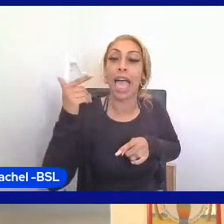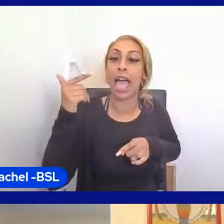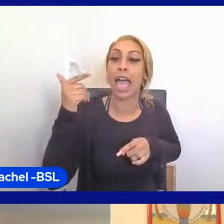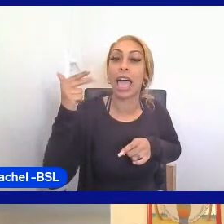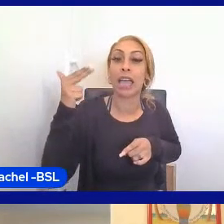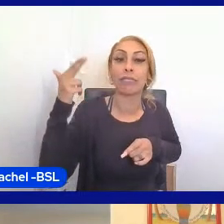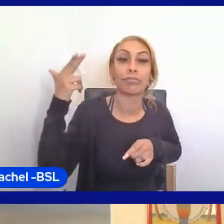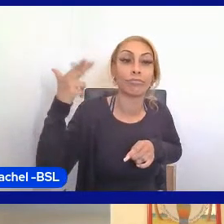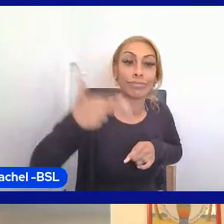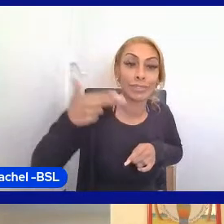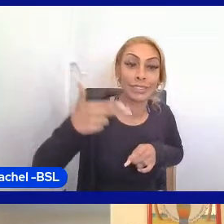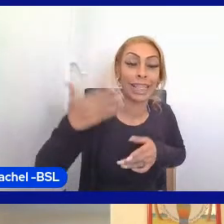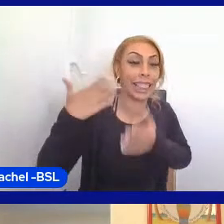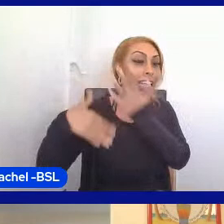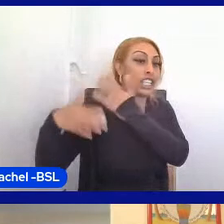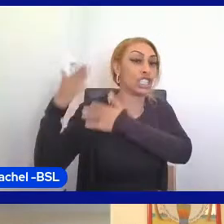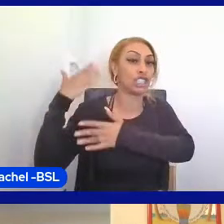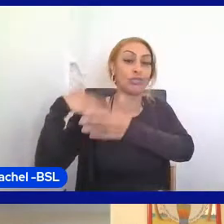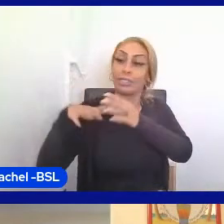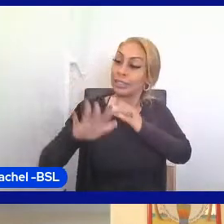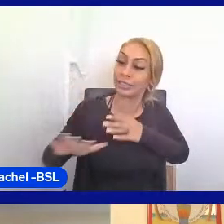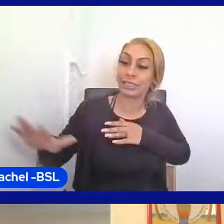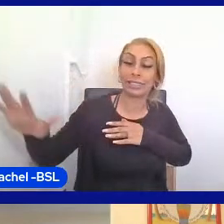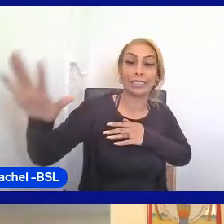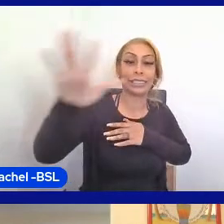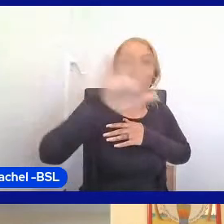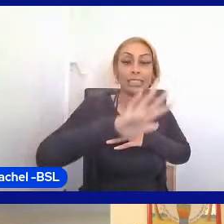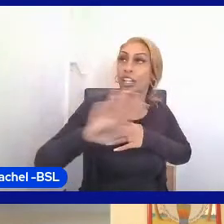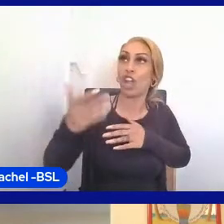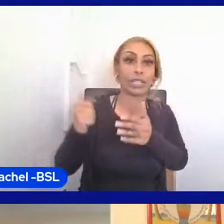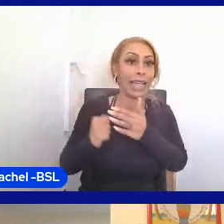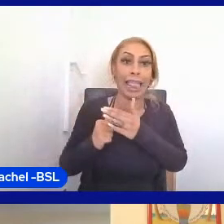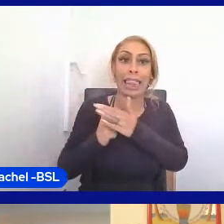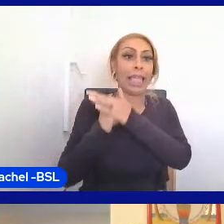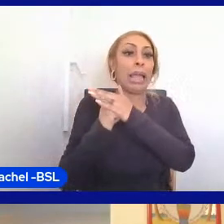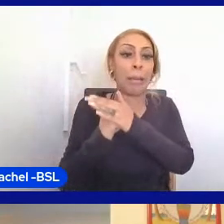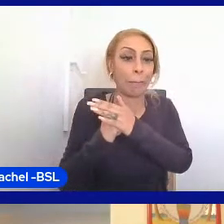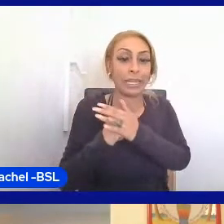the black Bristolian history and the rest of the city, and not just limiting it to St Paul's.